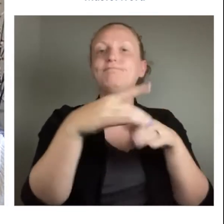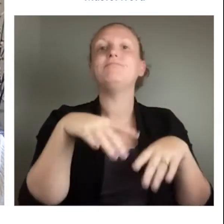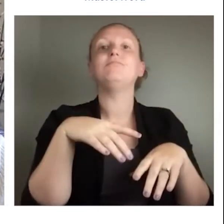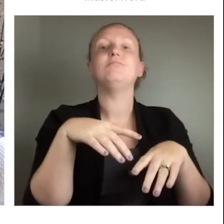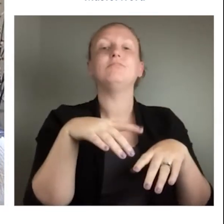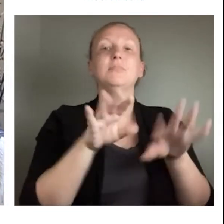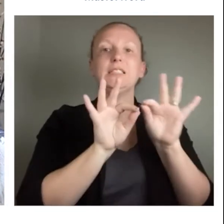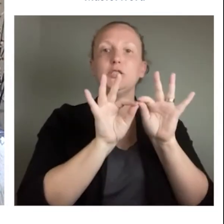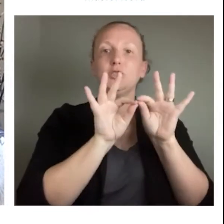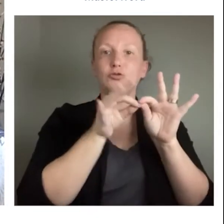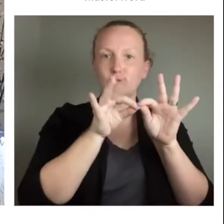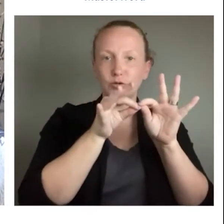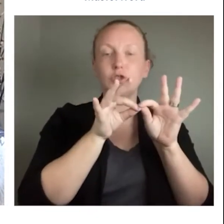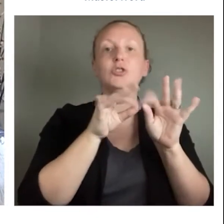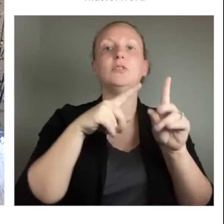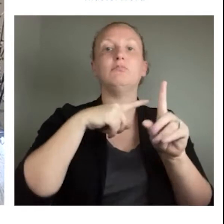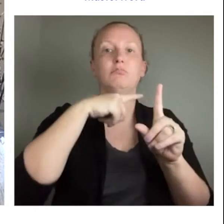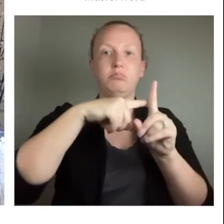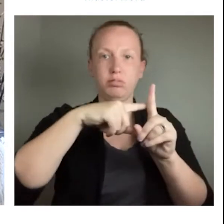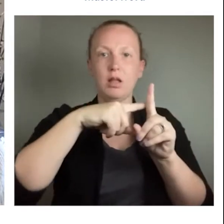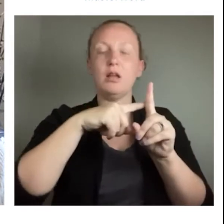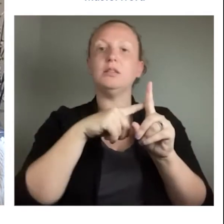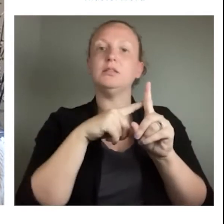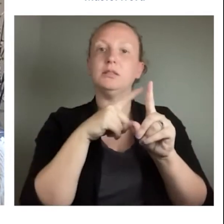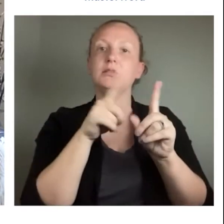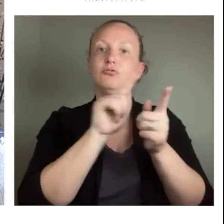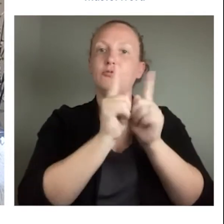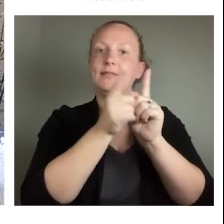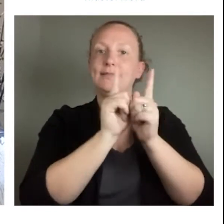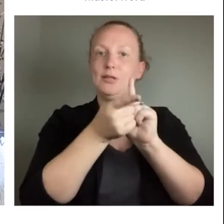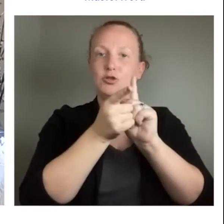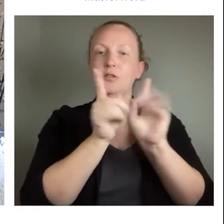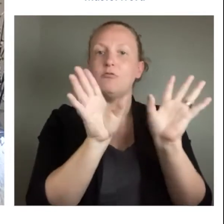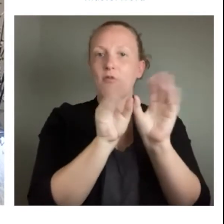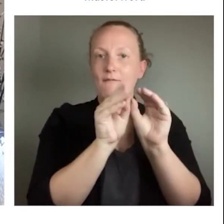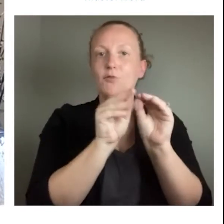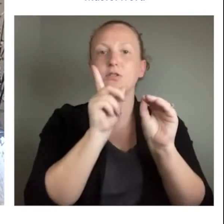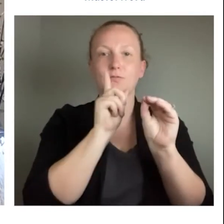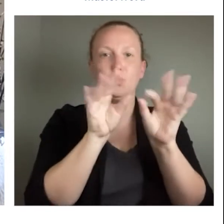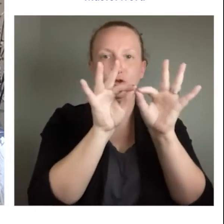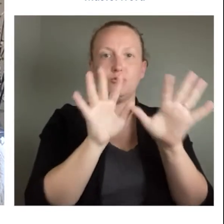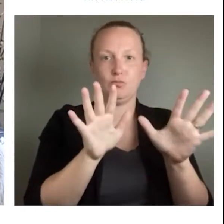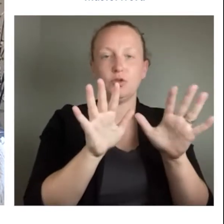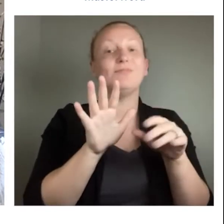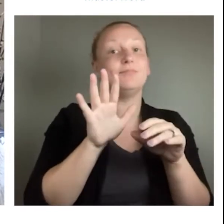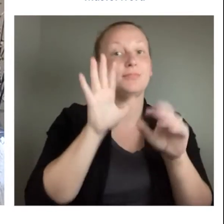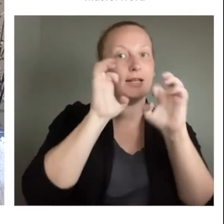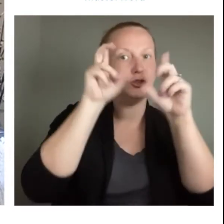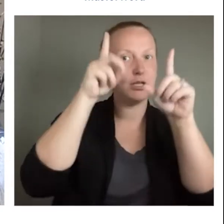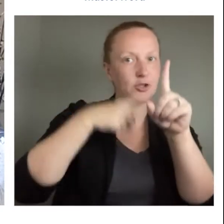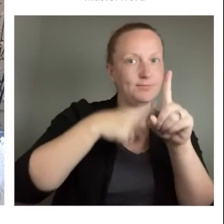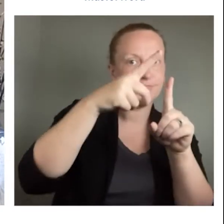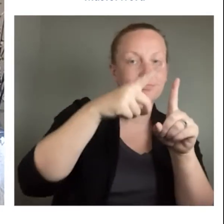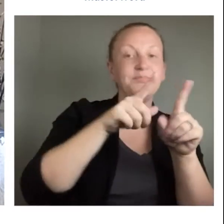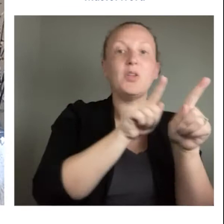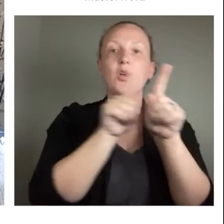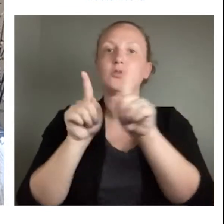translation conference for educational interpreters and is also part of the national effort to standardize best